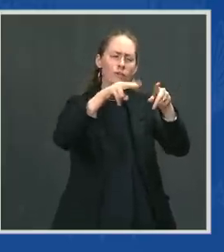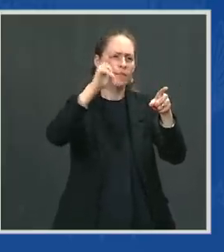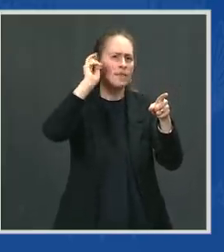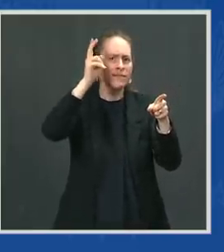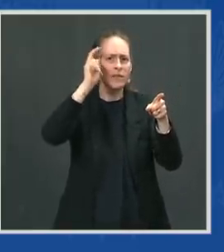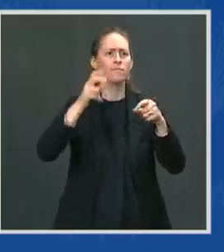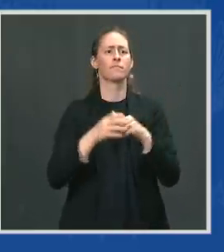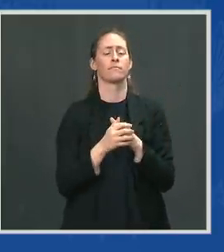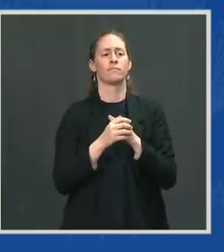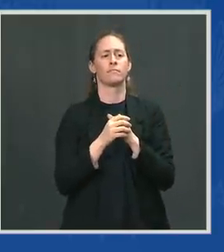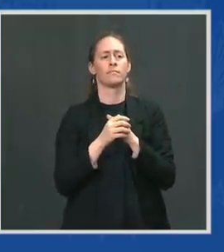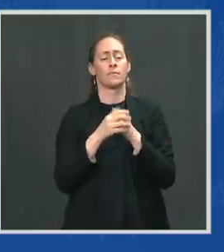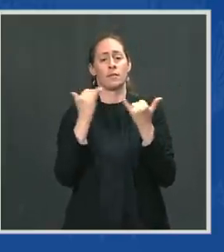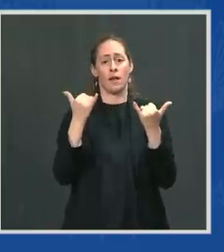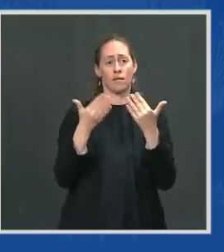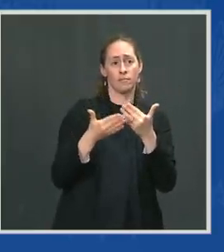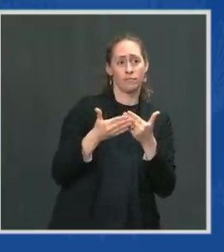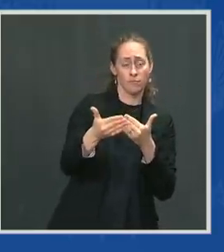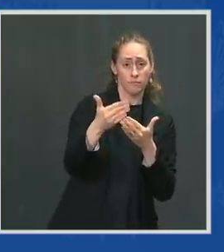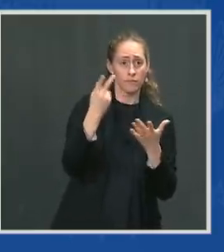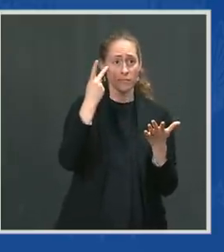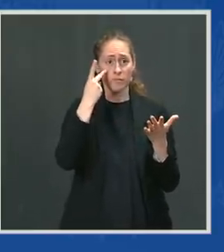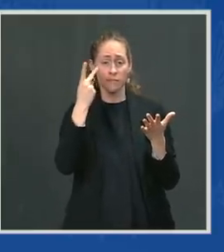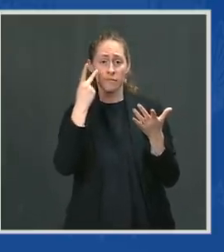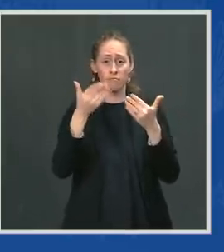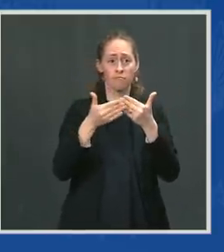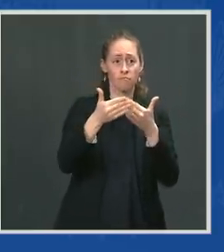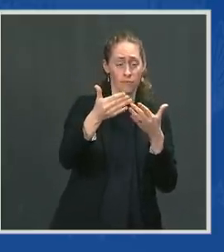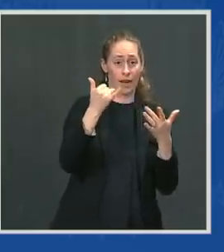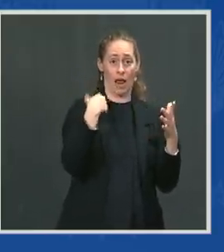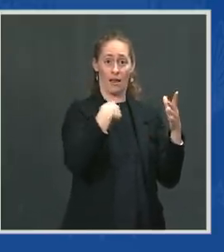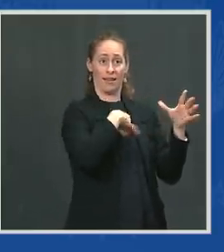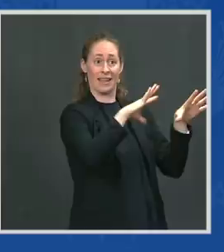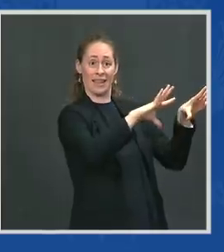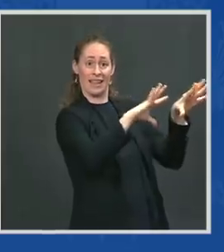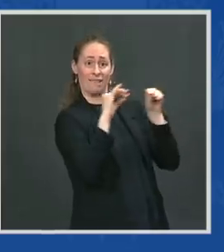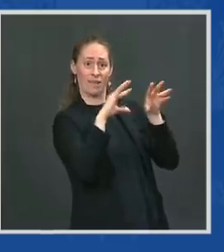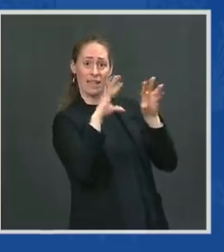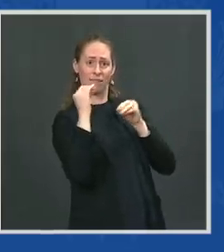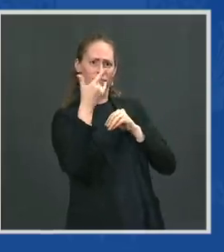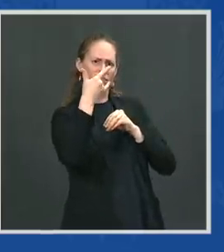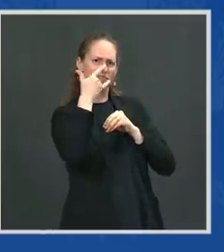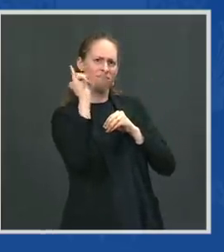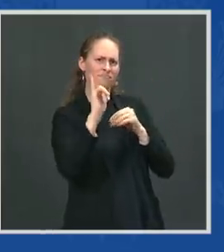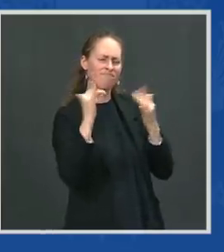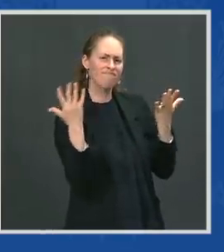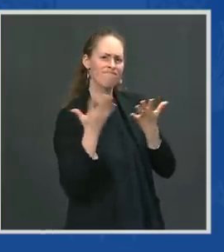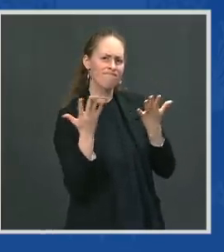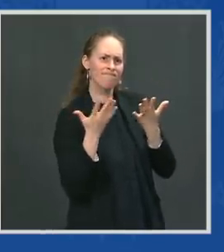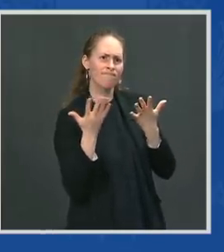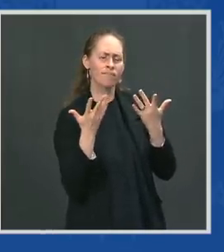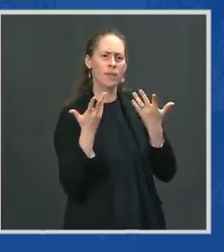what a continued U.S. diplomatic presence in Afghanistan will look like, including how we'll ensure the security of our diplomats.